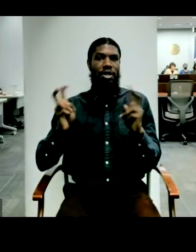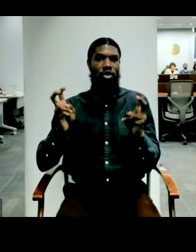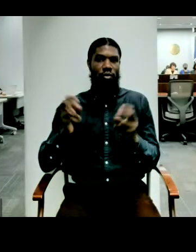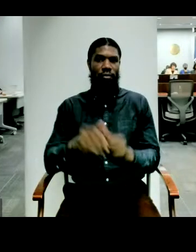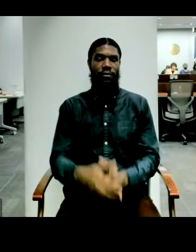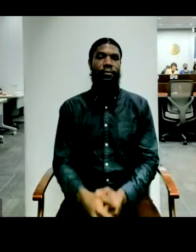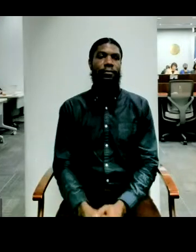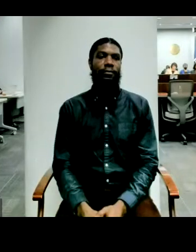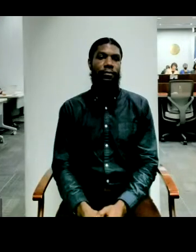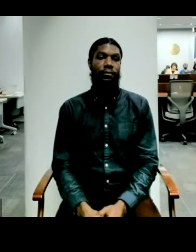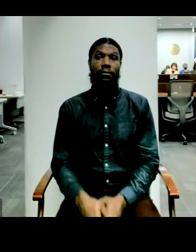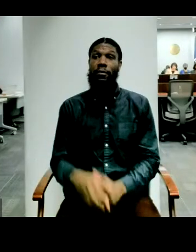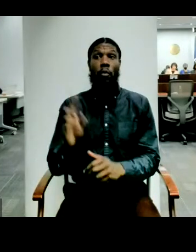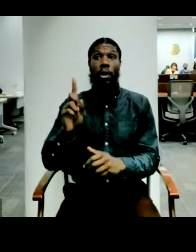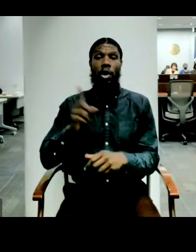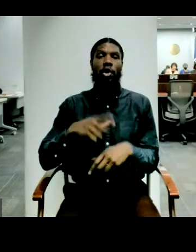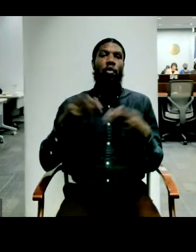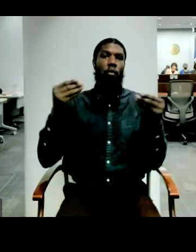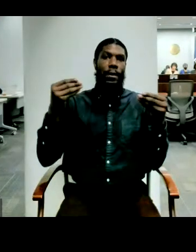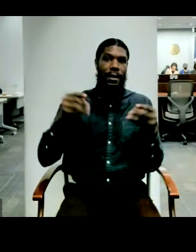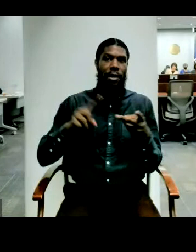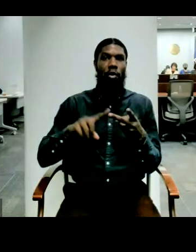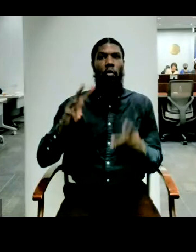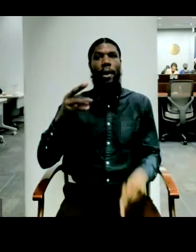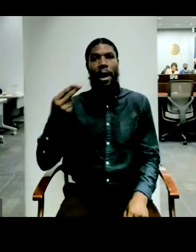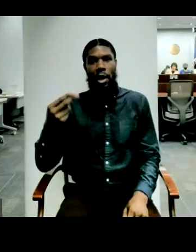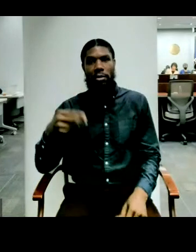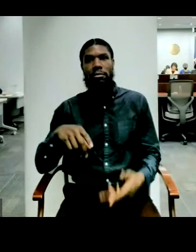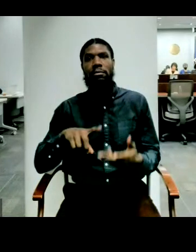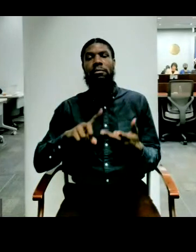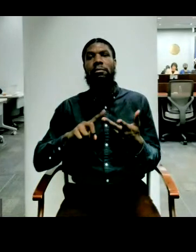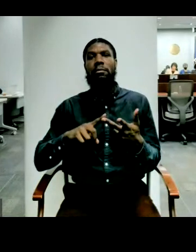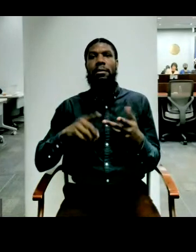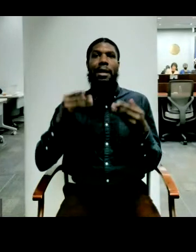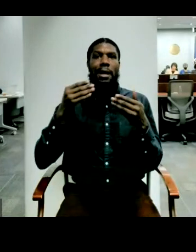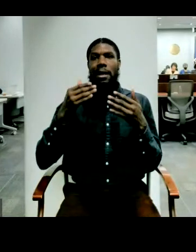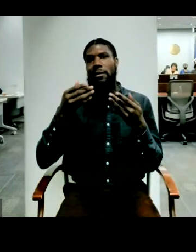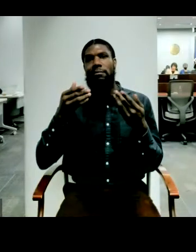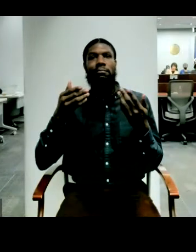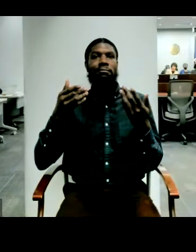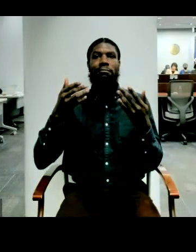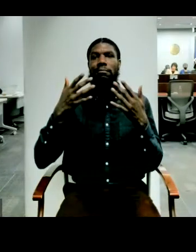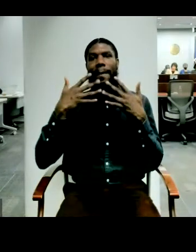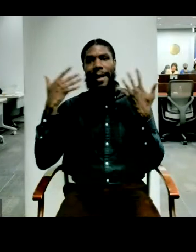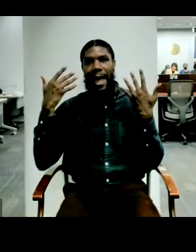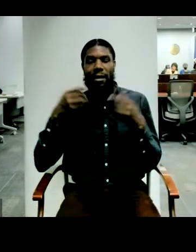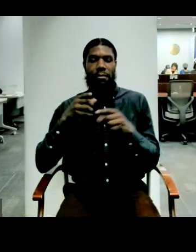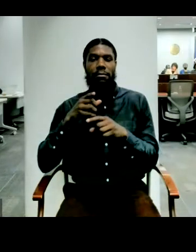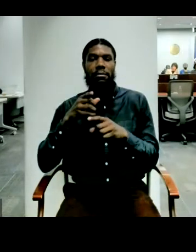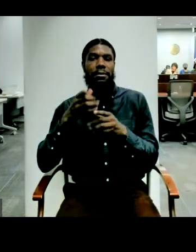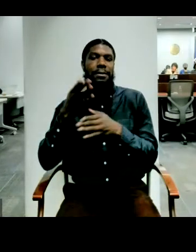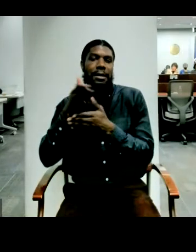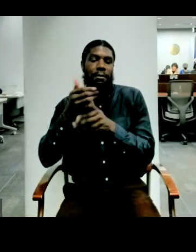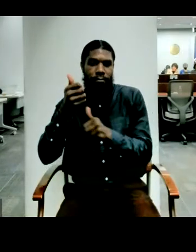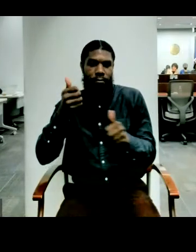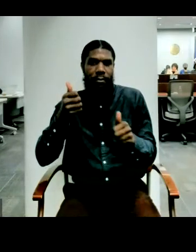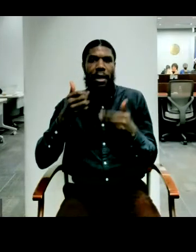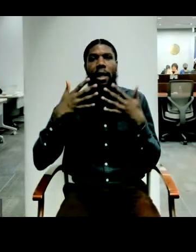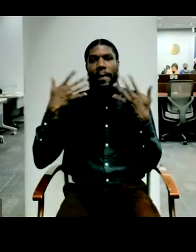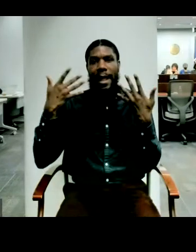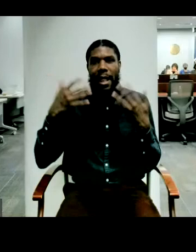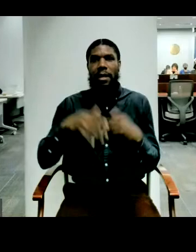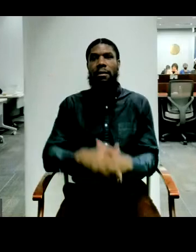um retail, warehouse, hospitality, some areas of it um and we know for example there are warehouse